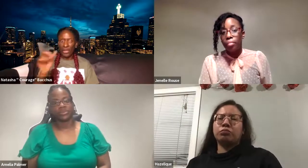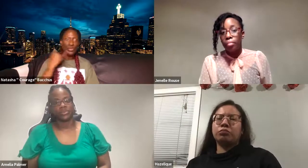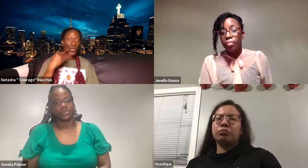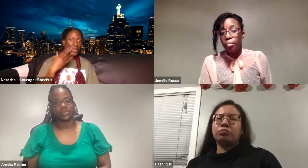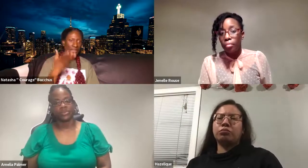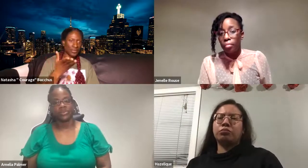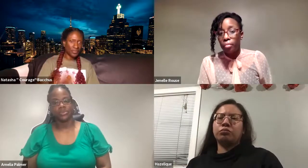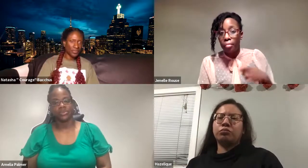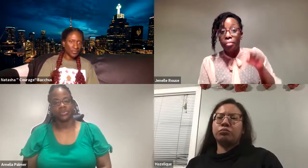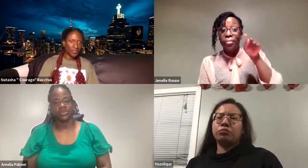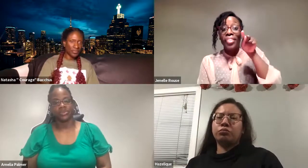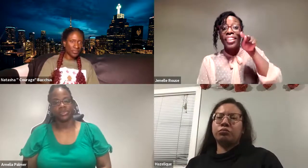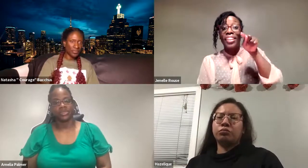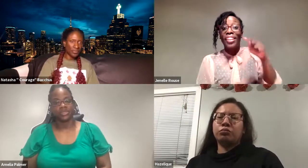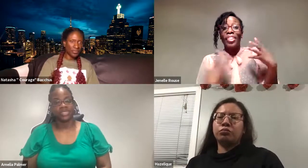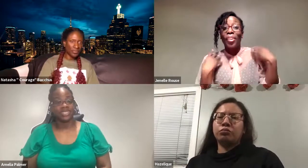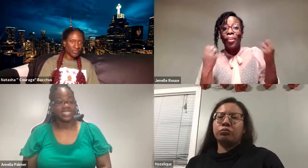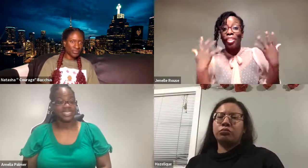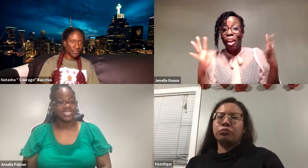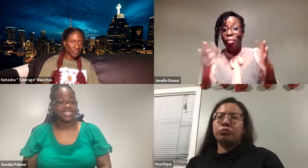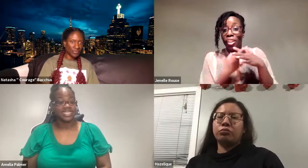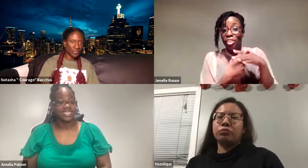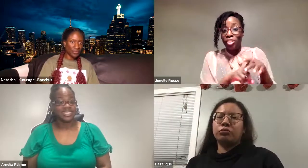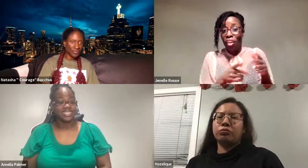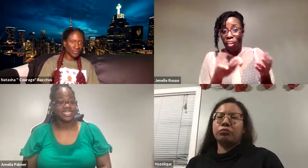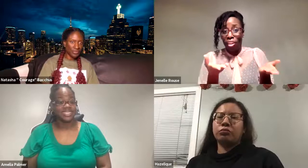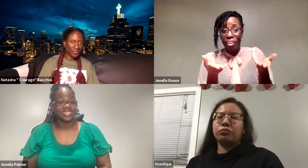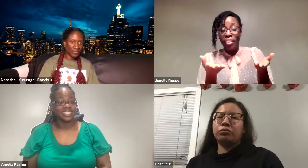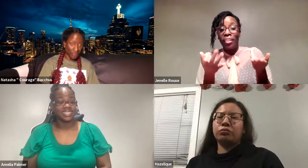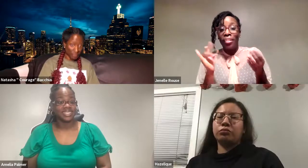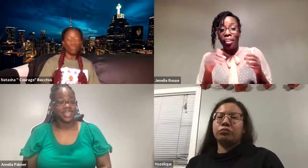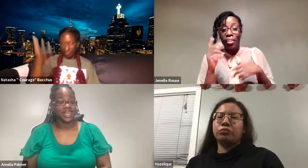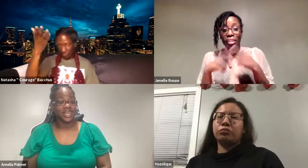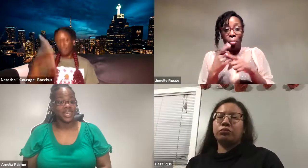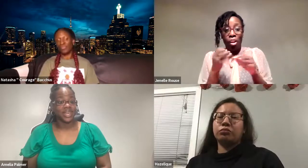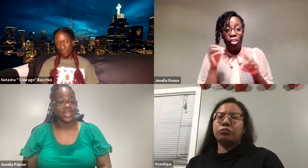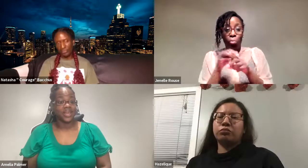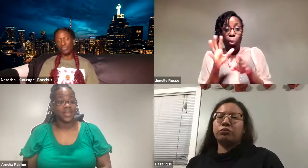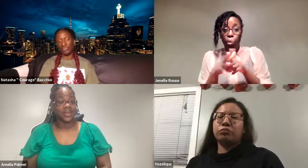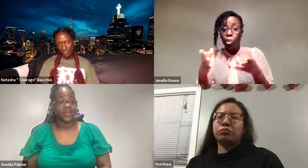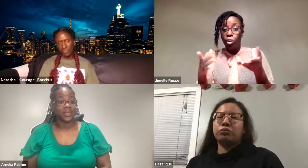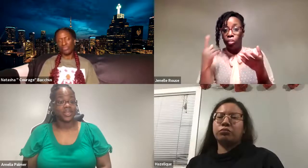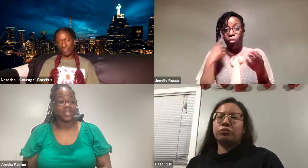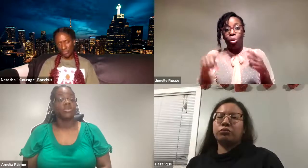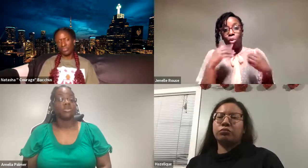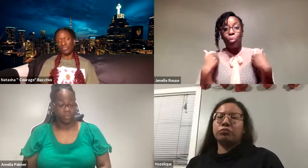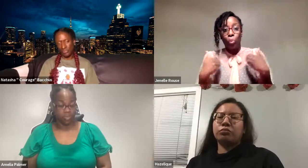jenelle? dominique? - well courage, i already said